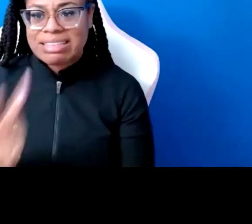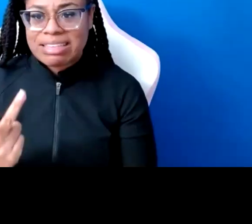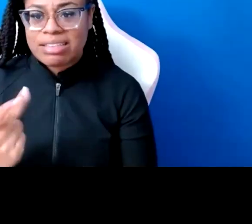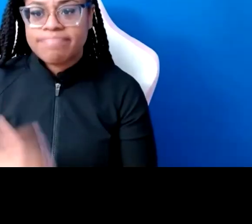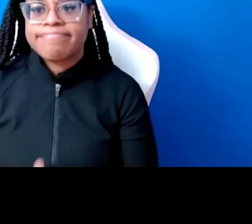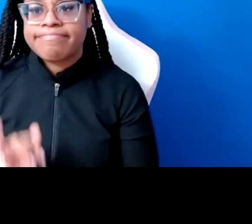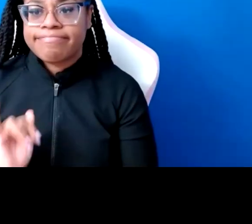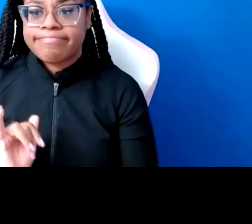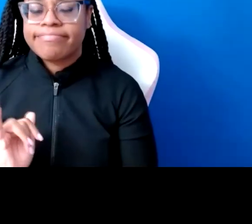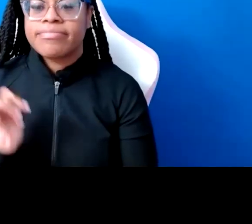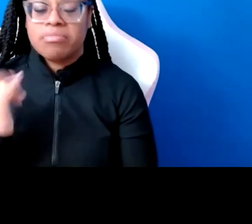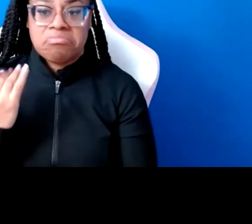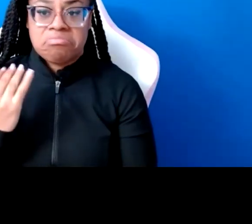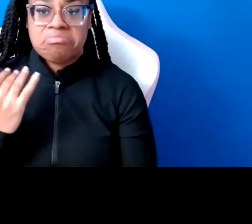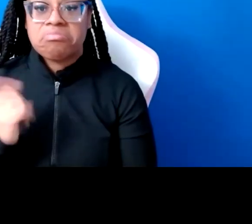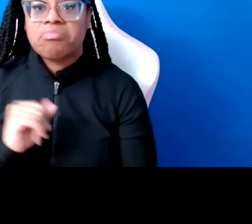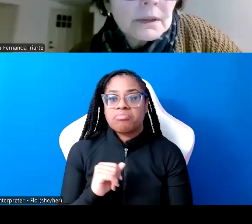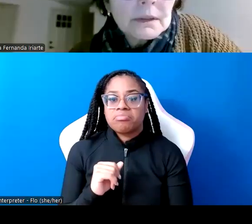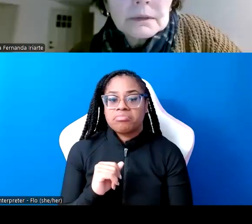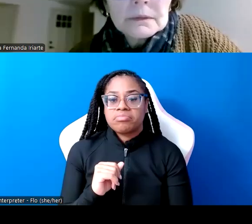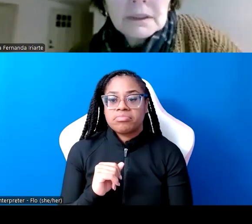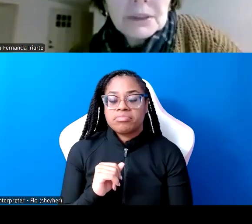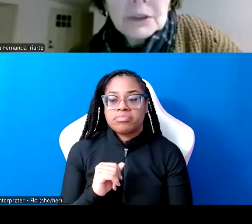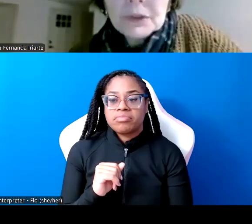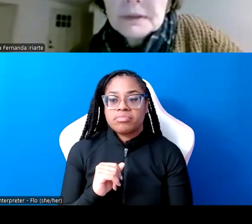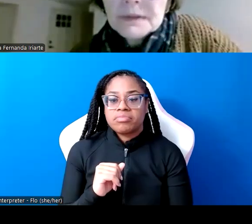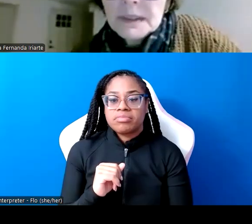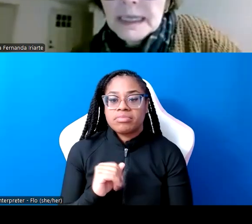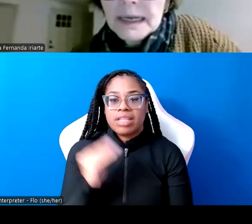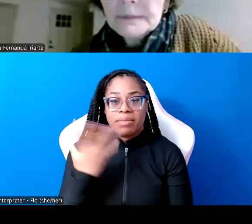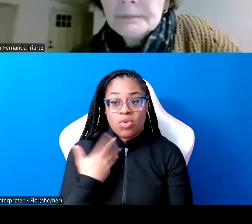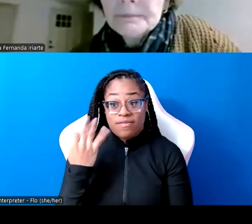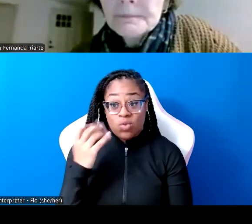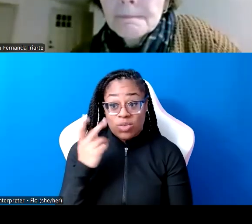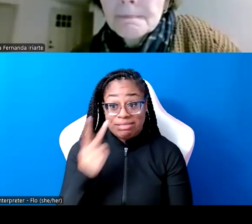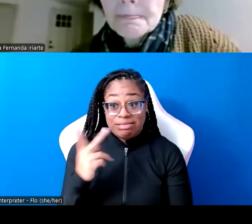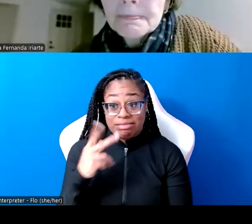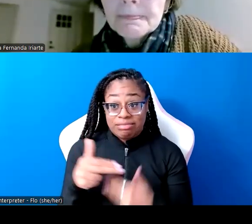Okay, well, let me let me know if you can see it. Now.